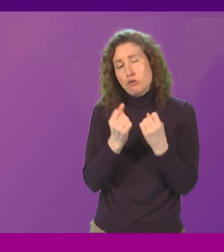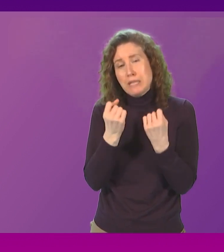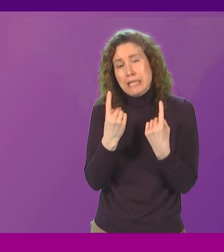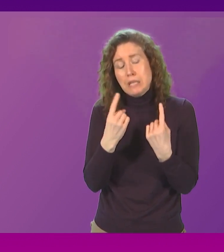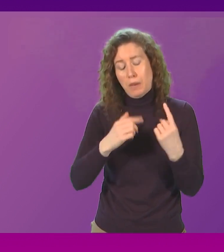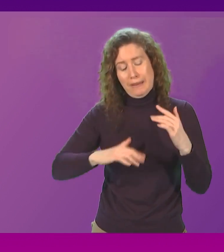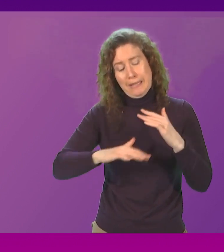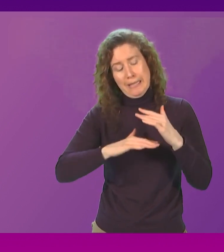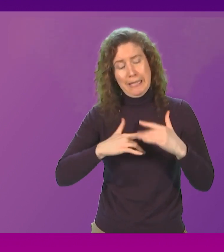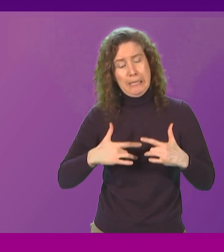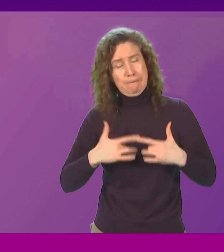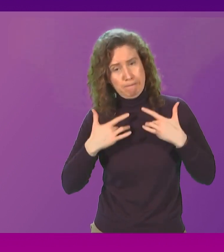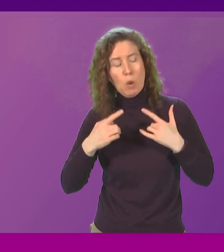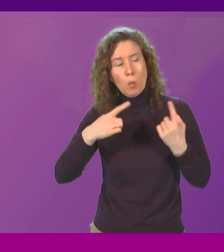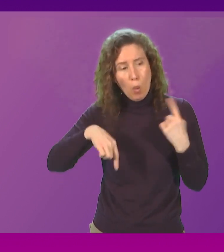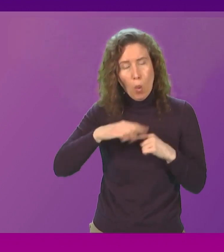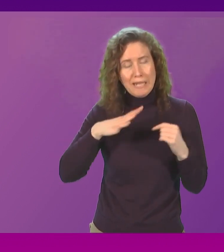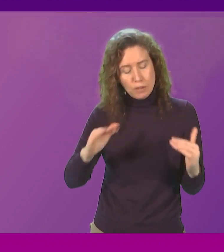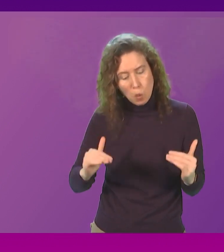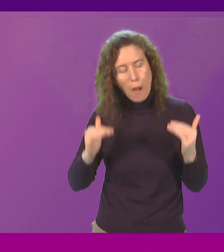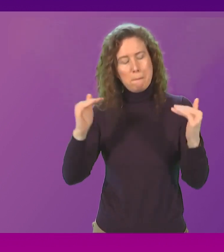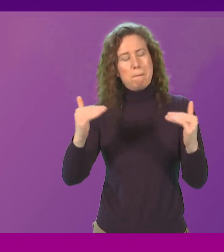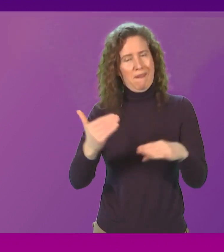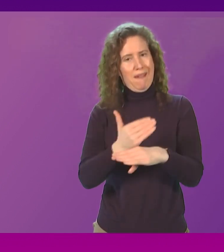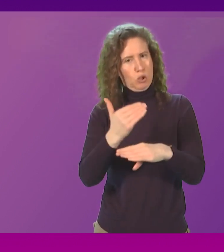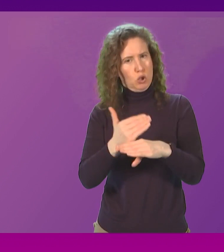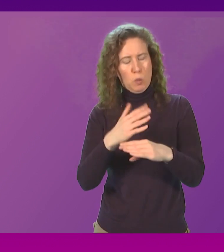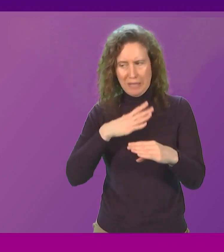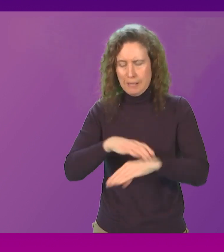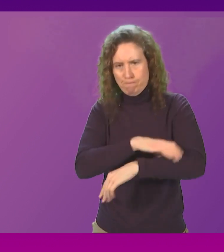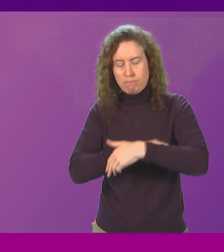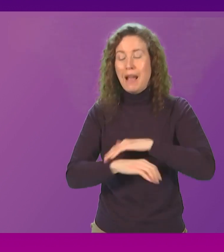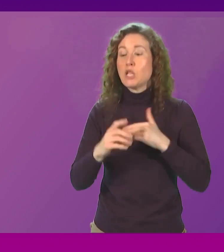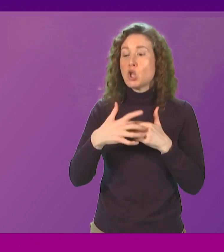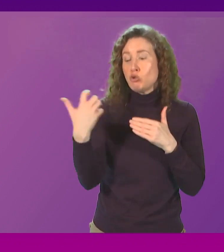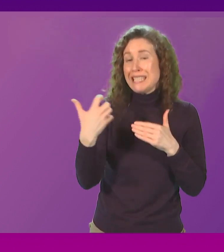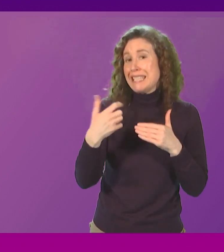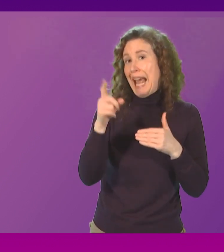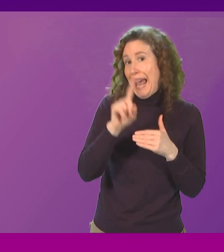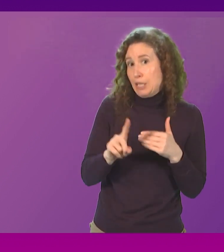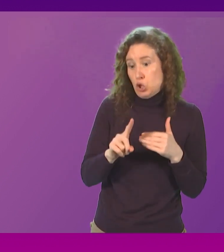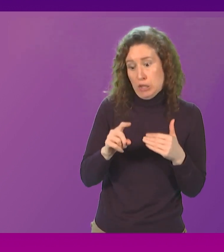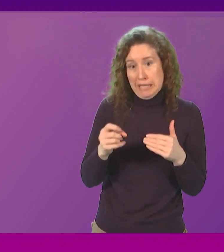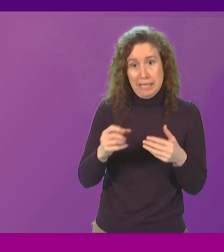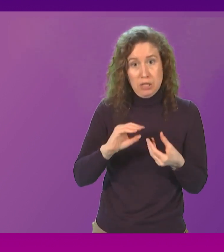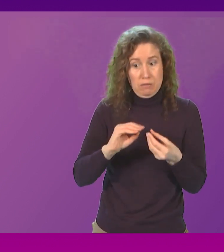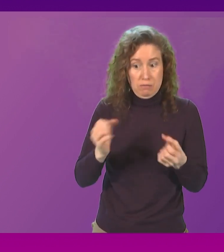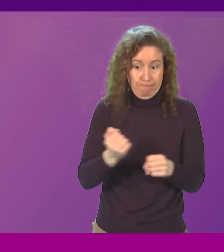We all have to up our action on this issue, and green energy generation is a vital part of that.